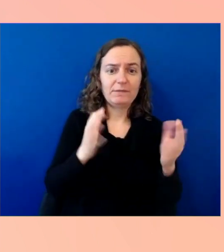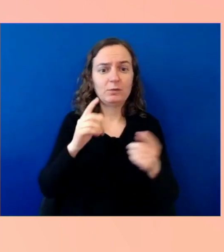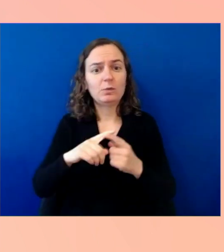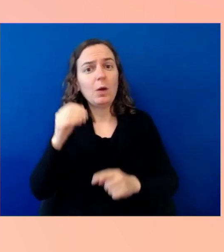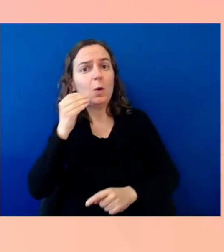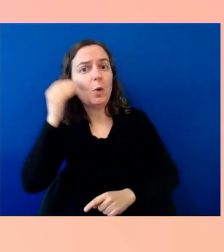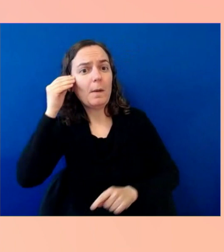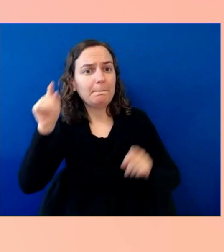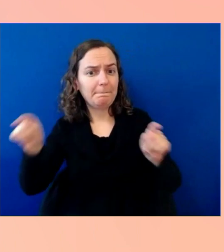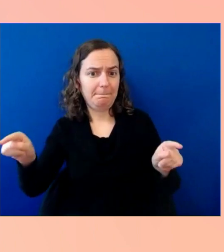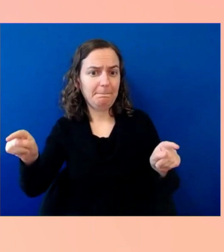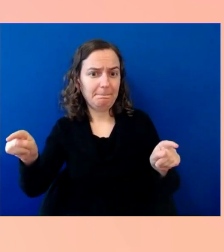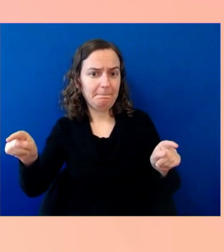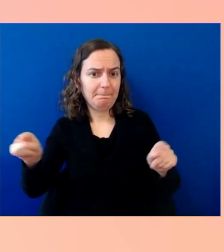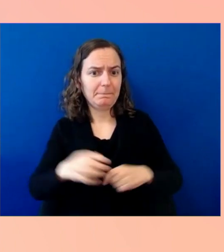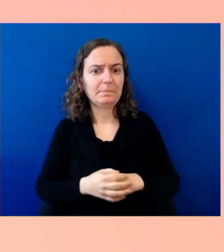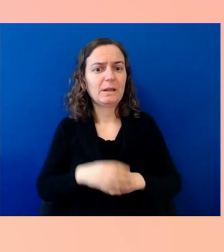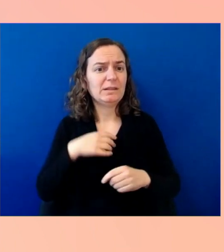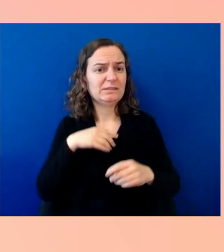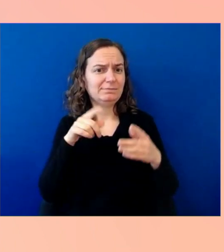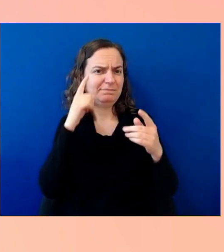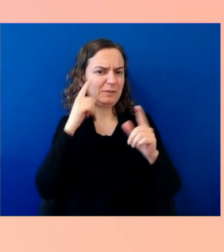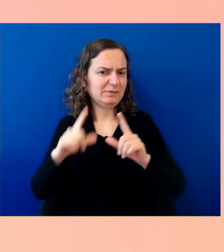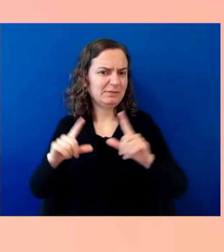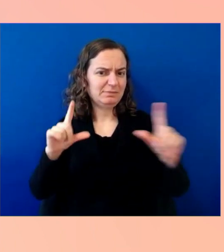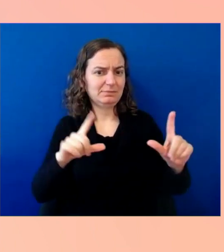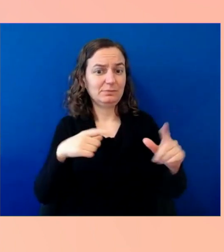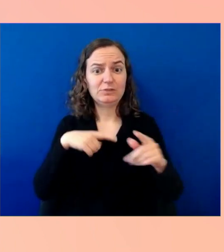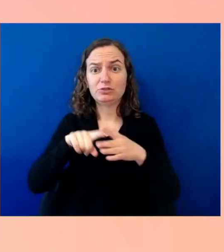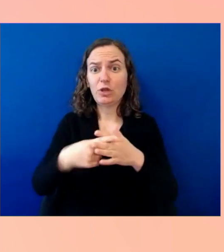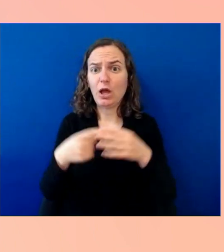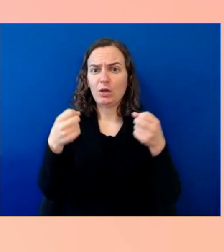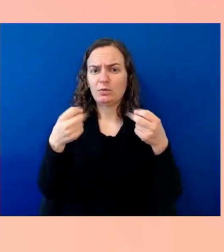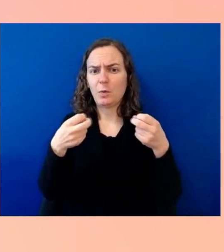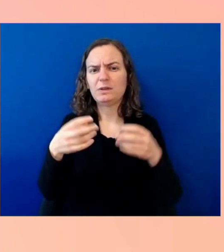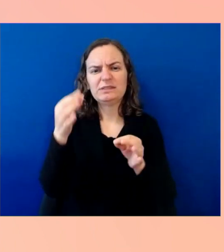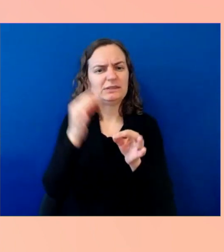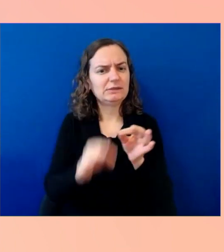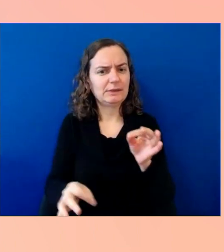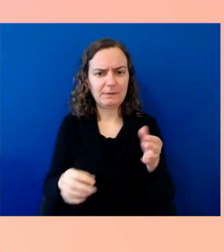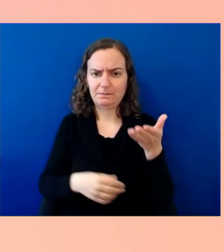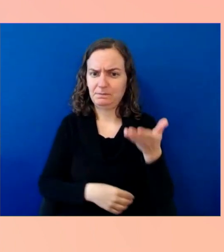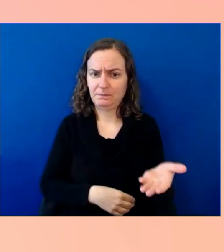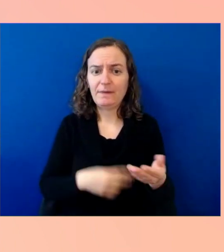With a simple voice command AI macros launches a macro I wrote to open Focus Assistant,